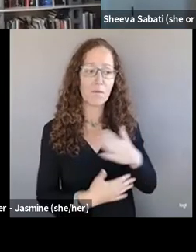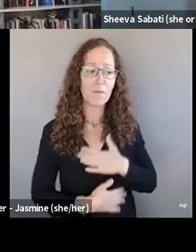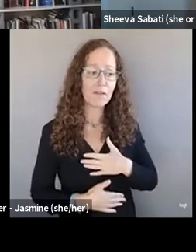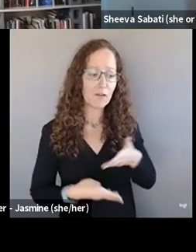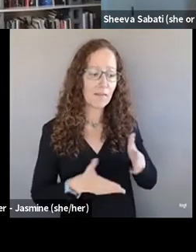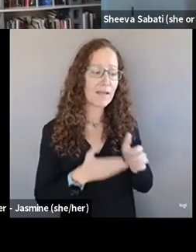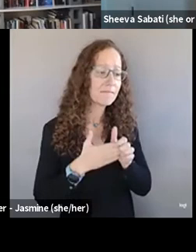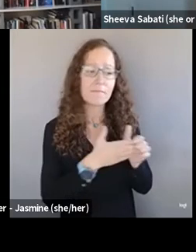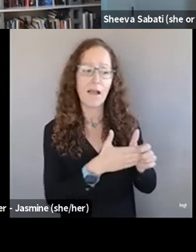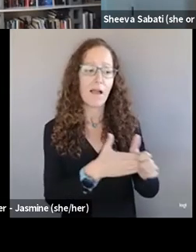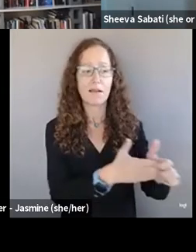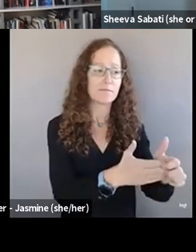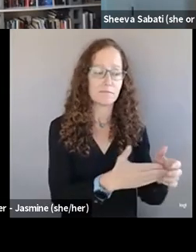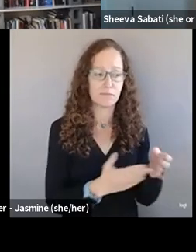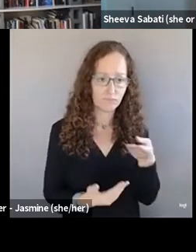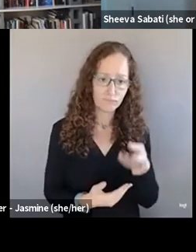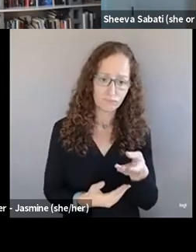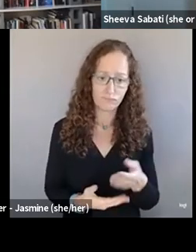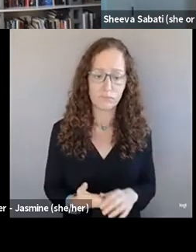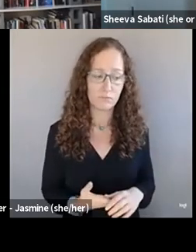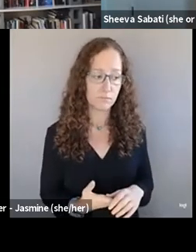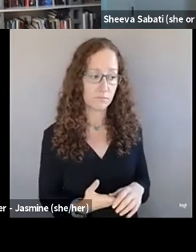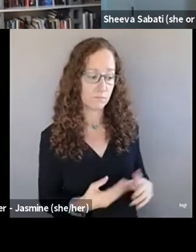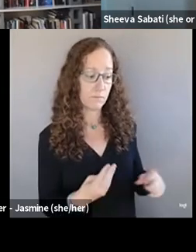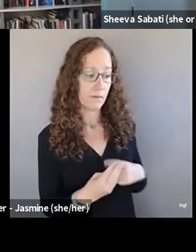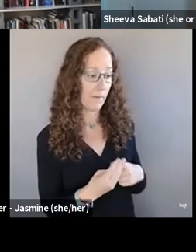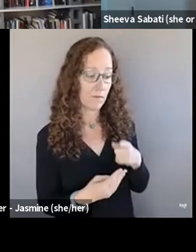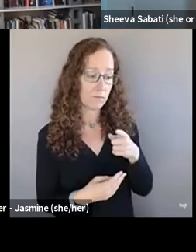in terms of what it is that you feel that you're supposed to be